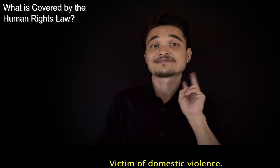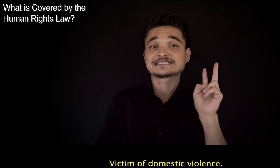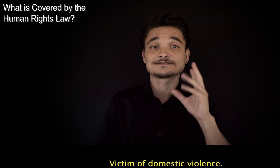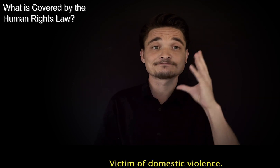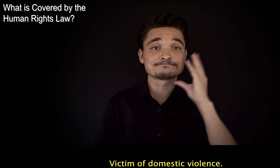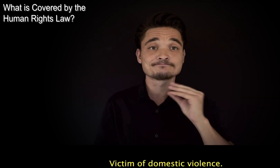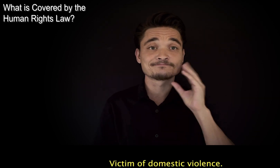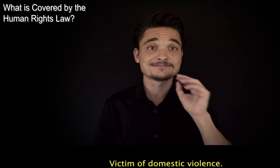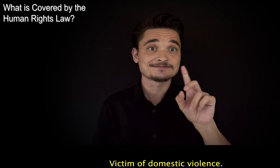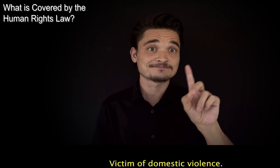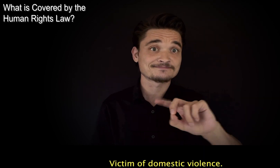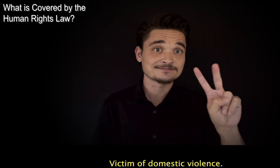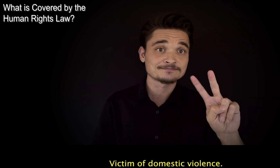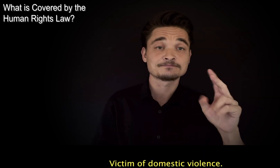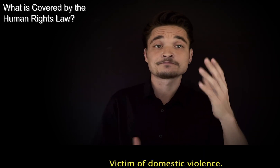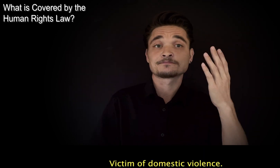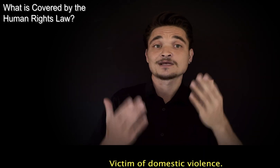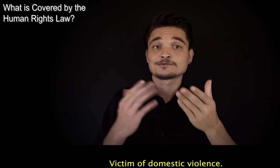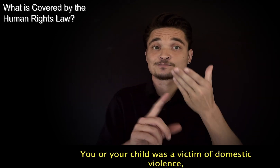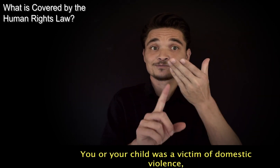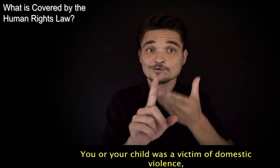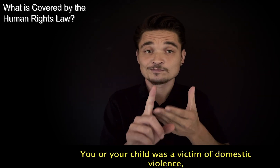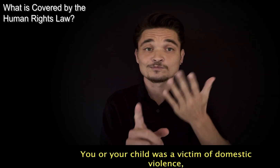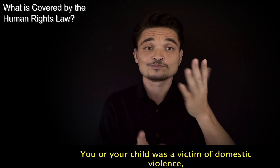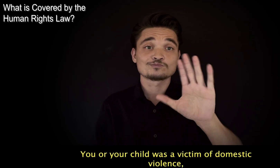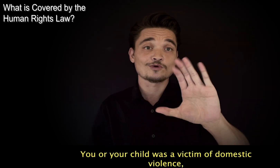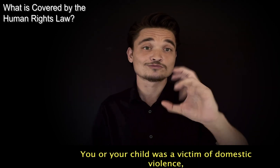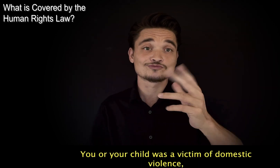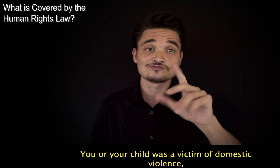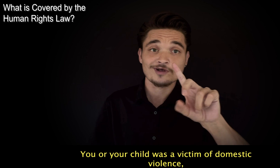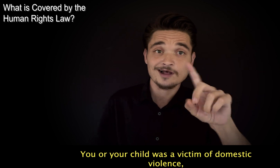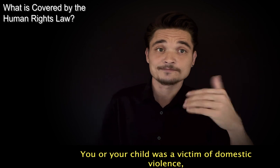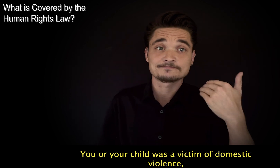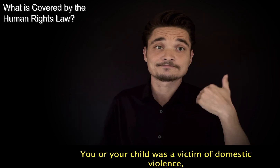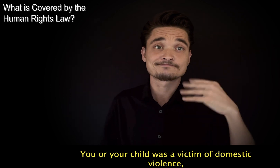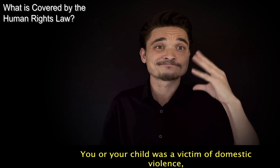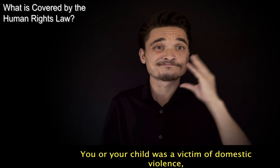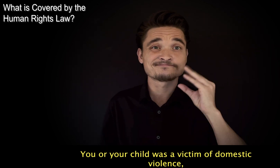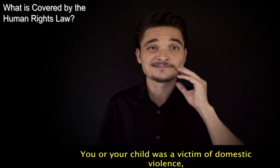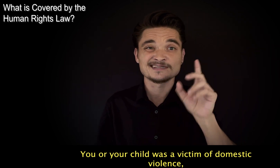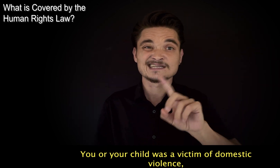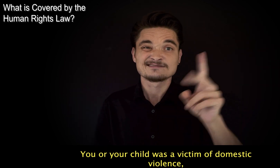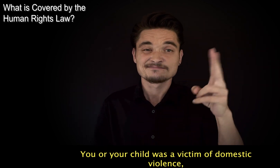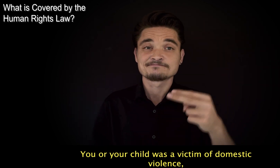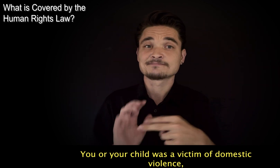Victim of domestic violence. You or your child was a victim of domestic violence,